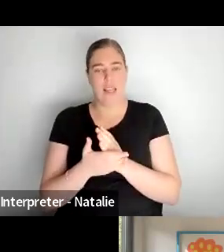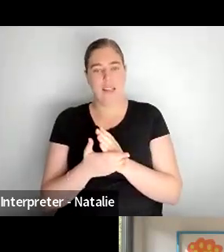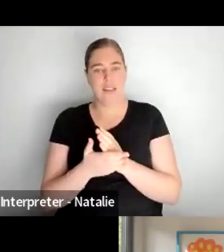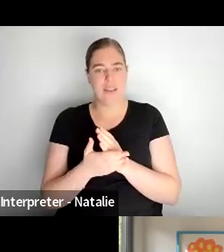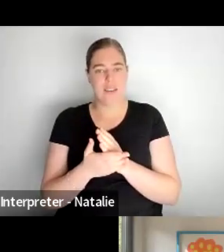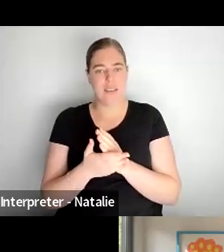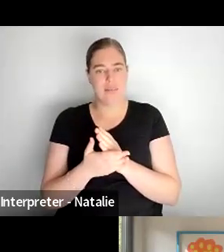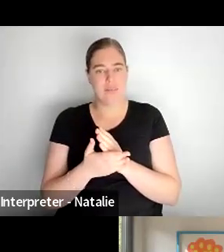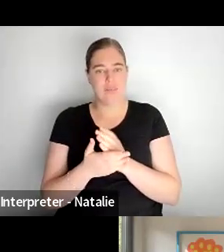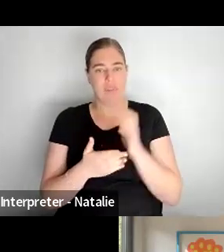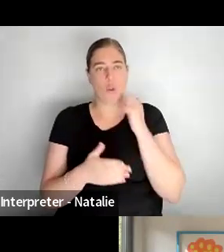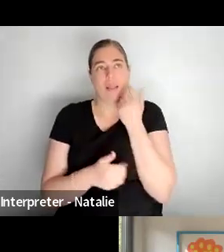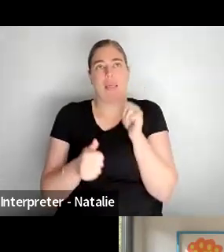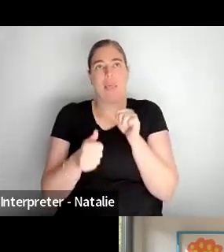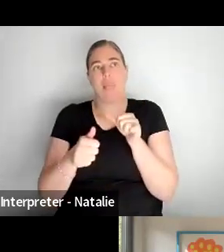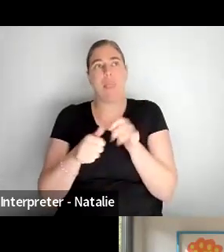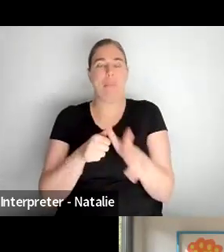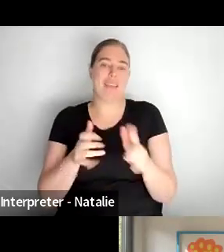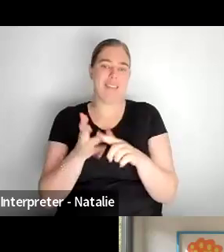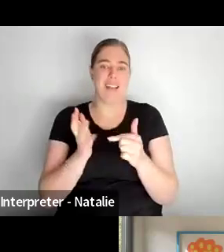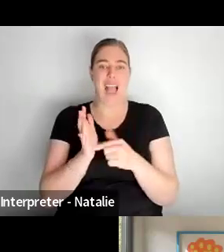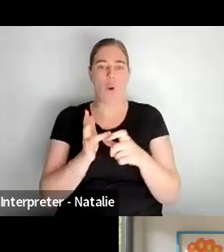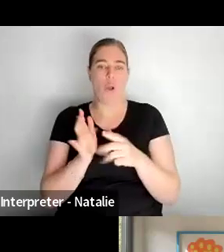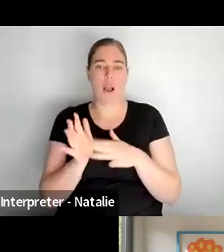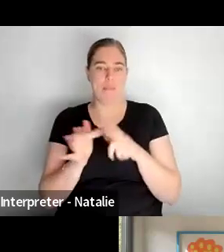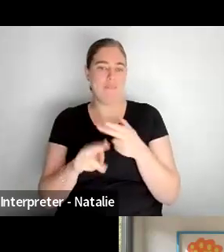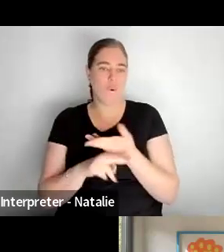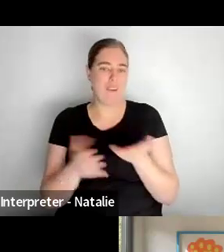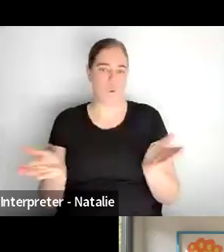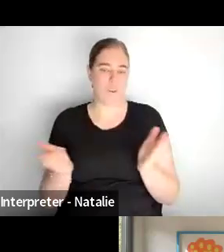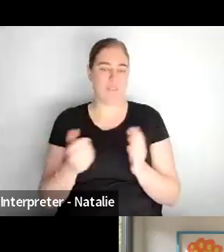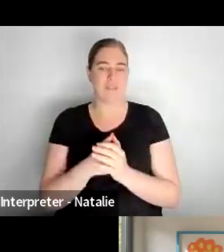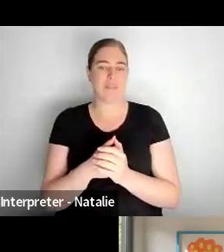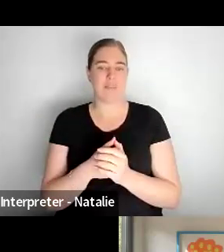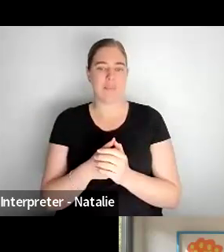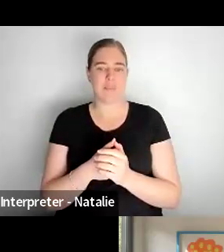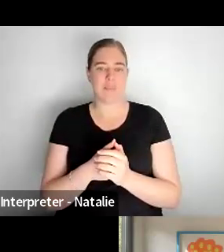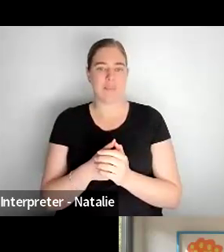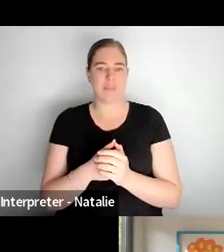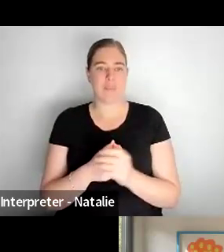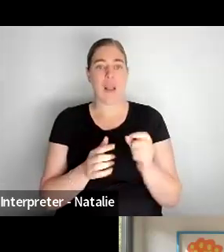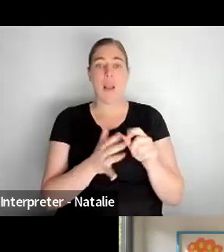just the bet -- best outcome from ours. >> A bunch of people like you sitting around